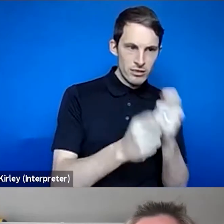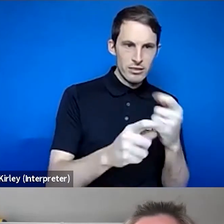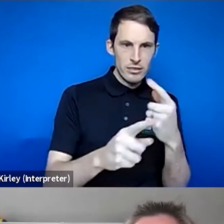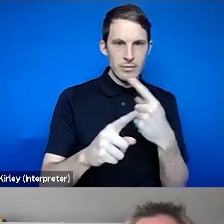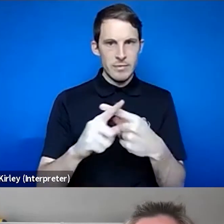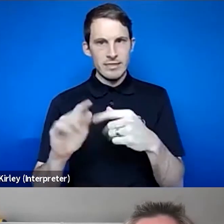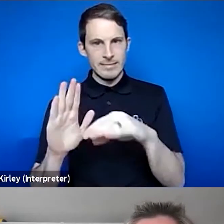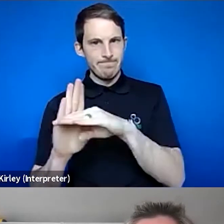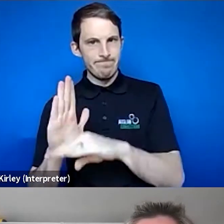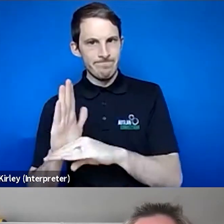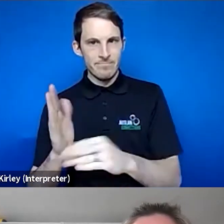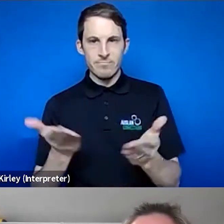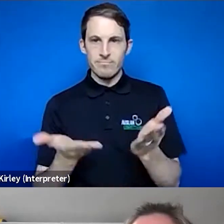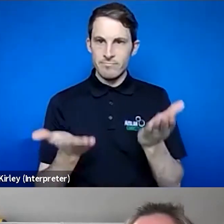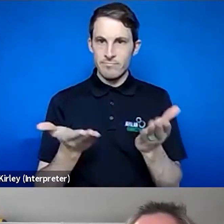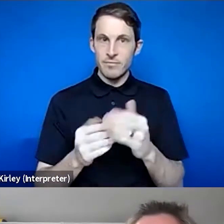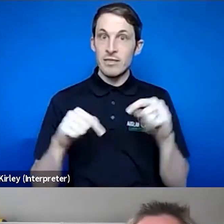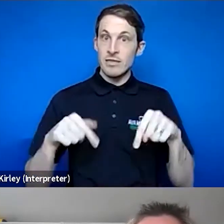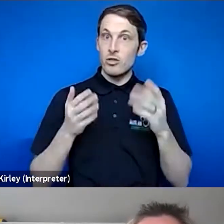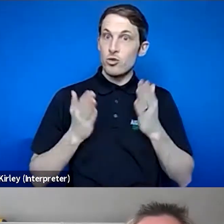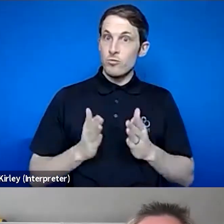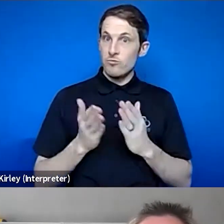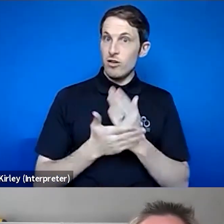Here at the Equal Opportunity and Human Rights Commission we saw a dramatic surge in interest